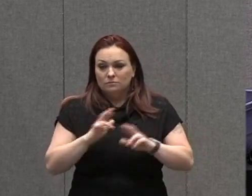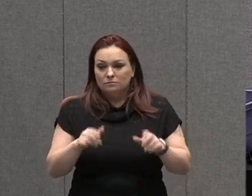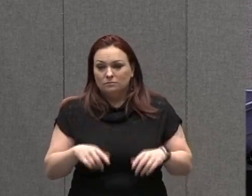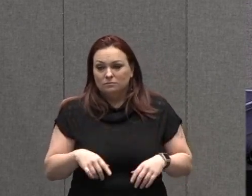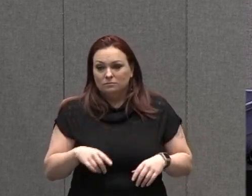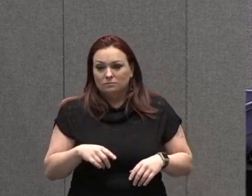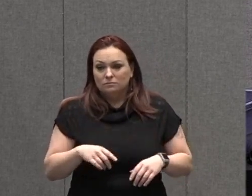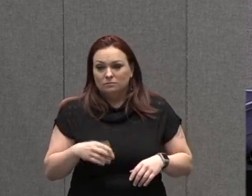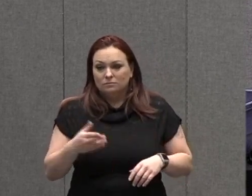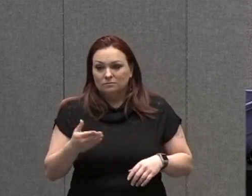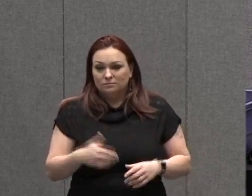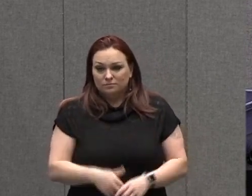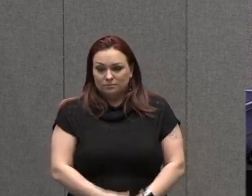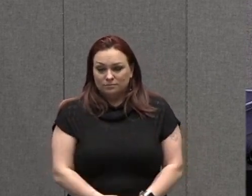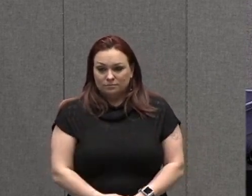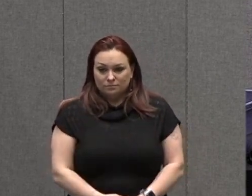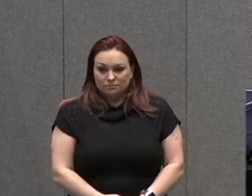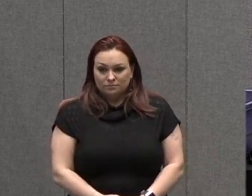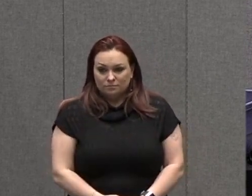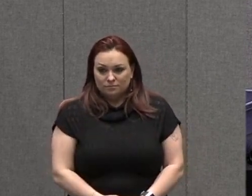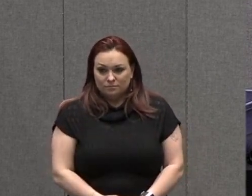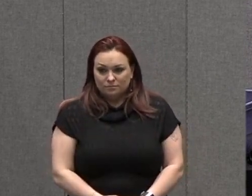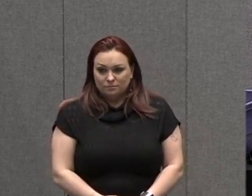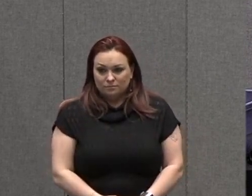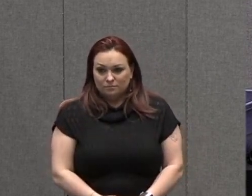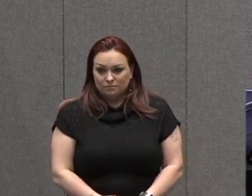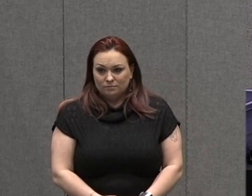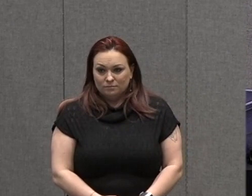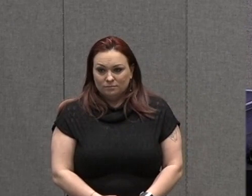(playing and singing in sync)